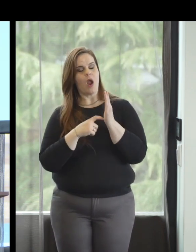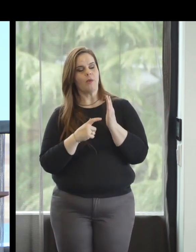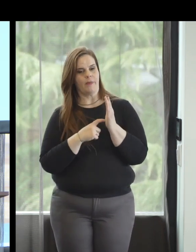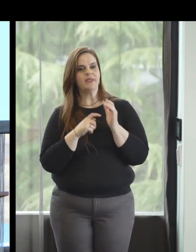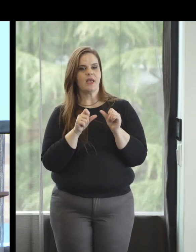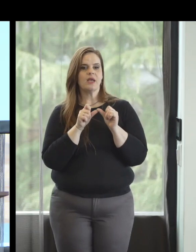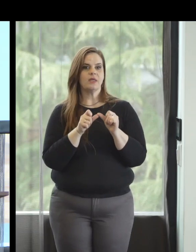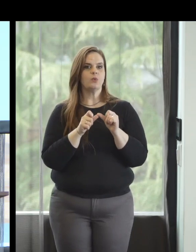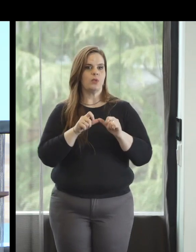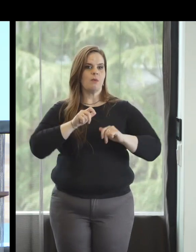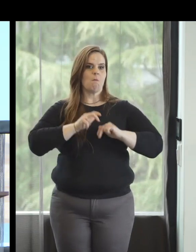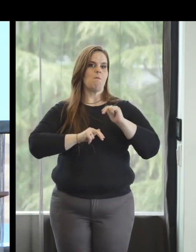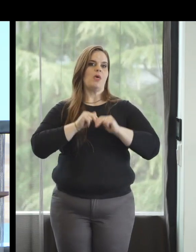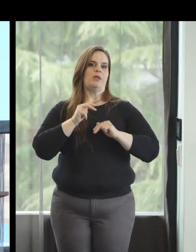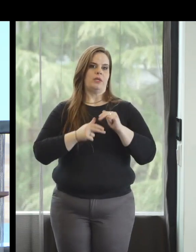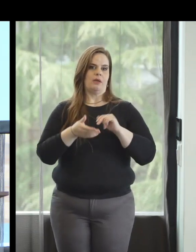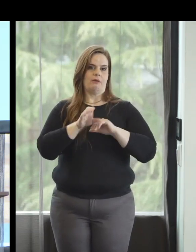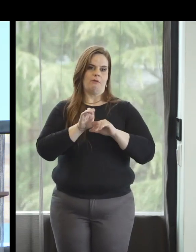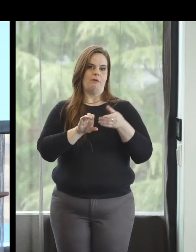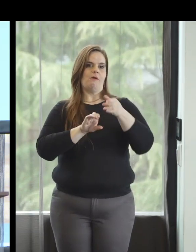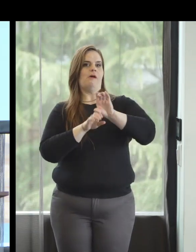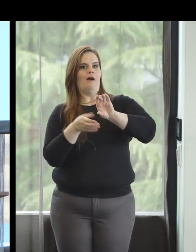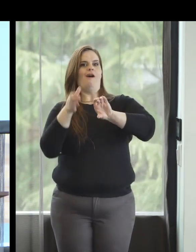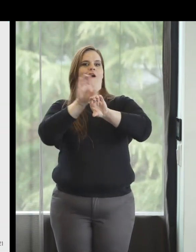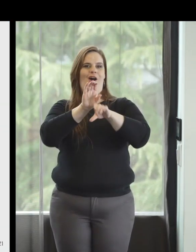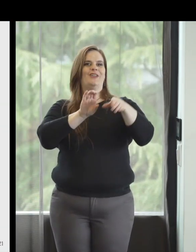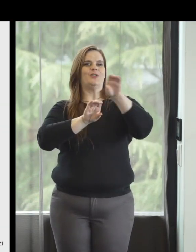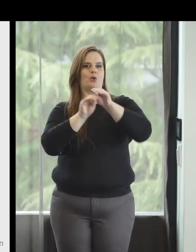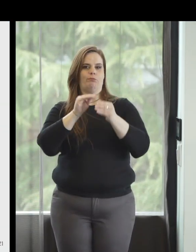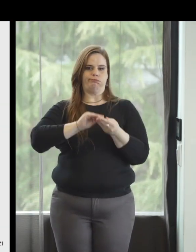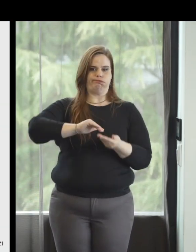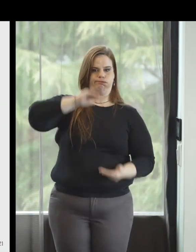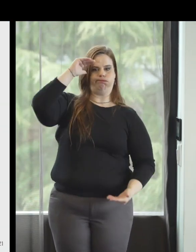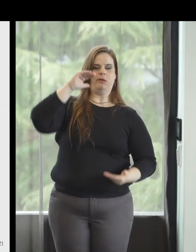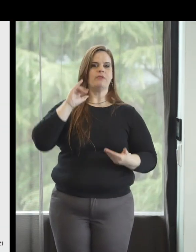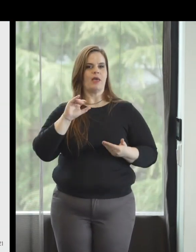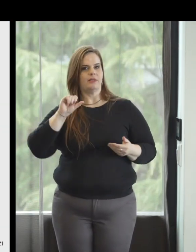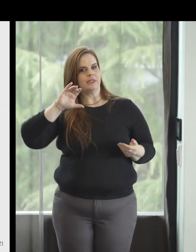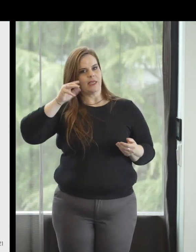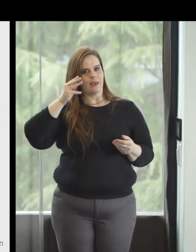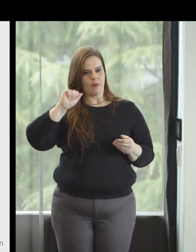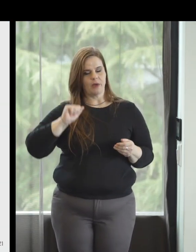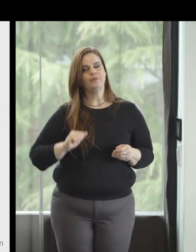building onto tho schema but I did want to say that